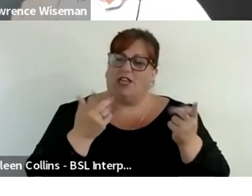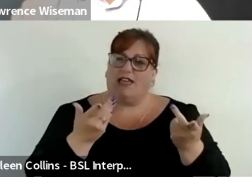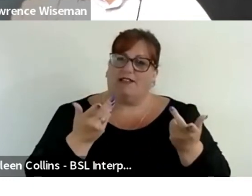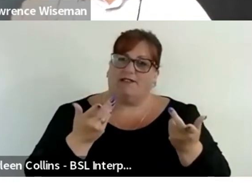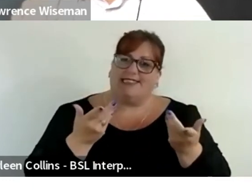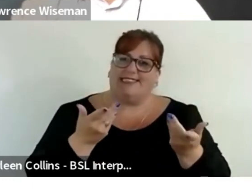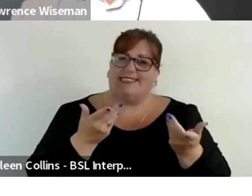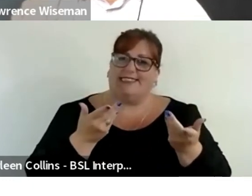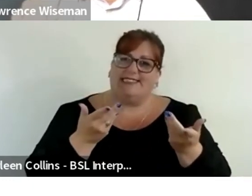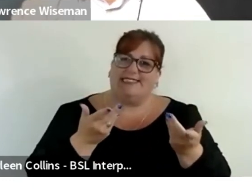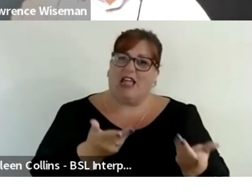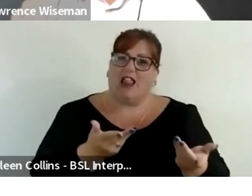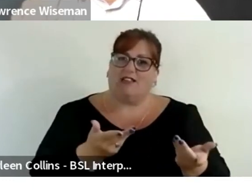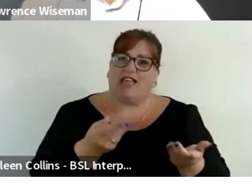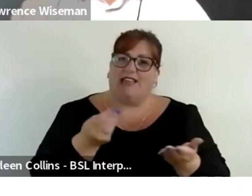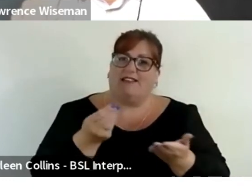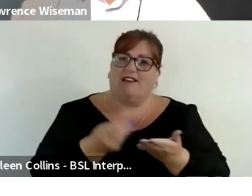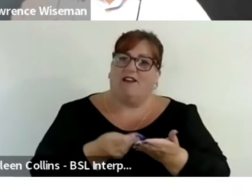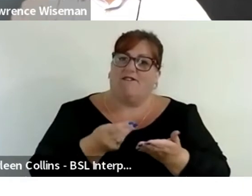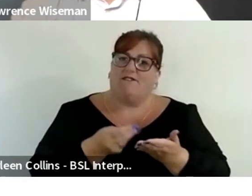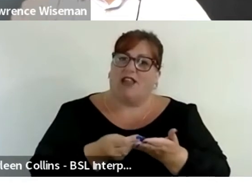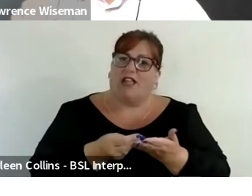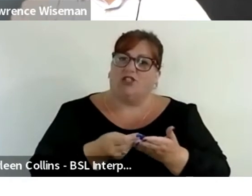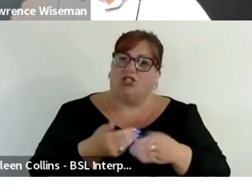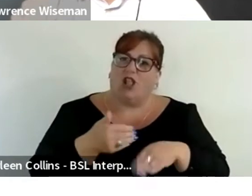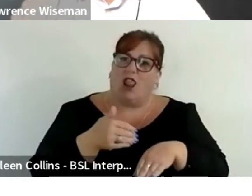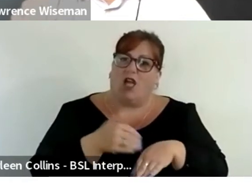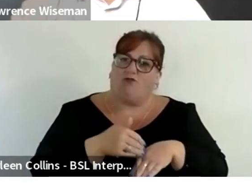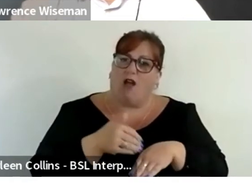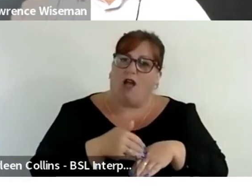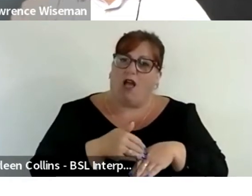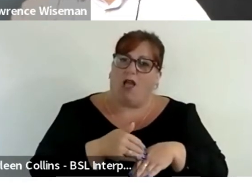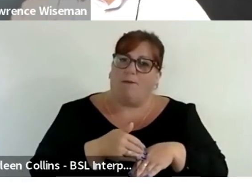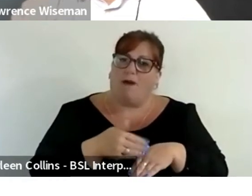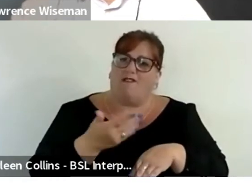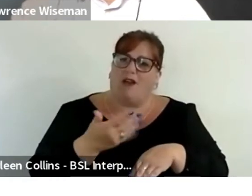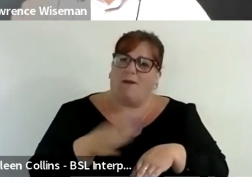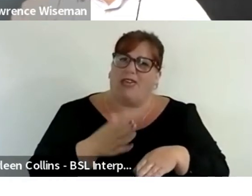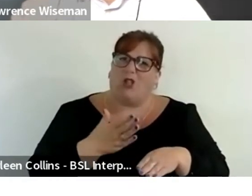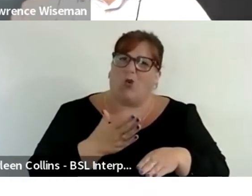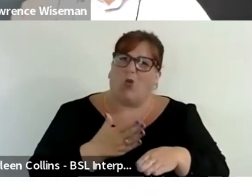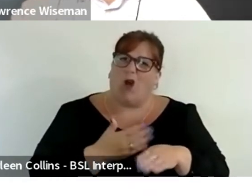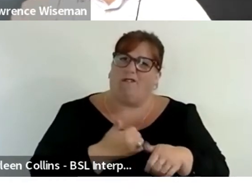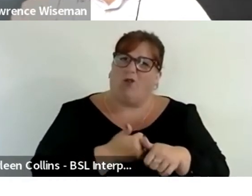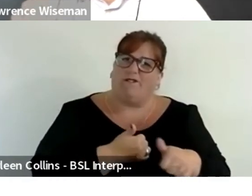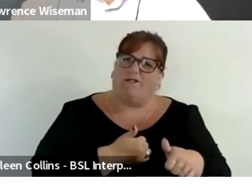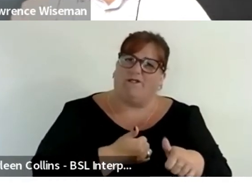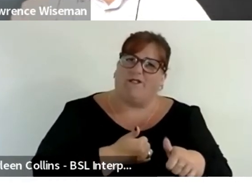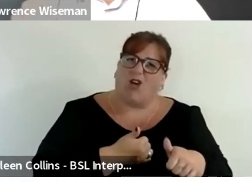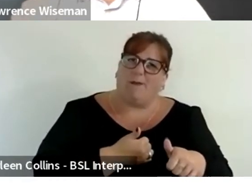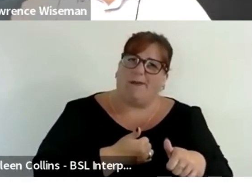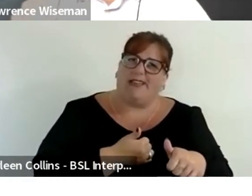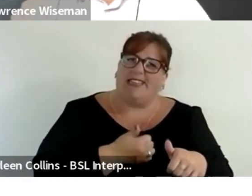I've been with the firm, depending on how you count either two years or 13. I joined about 13 years ago. I then quit.